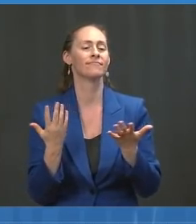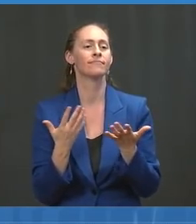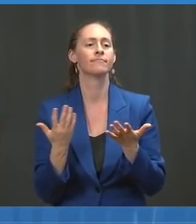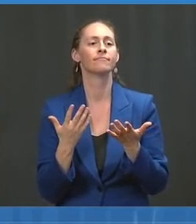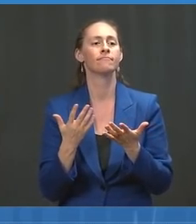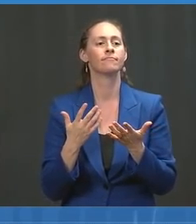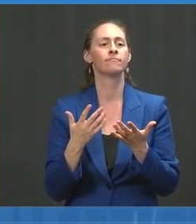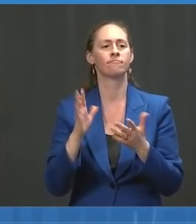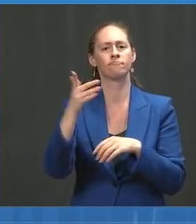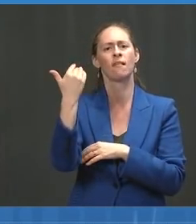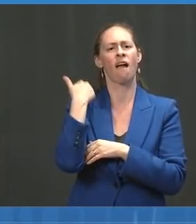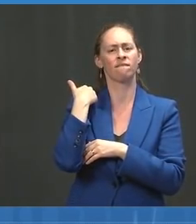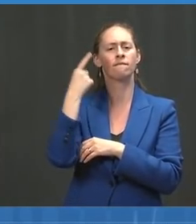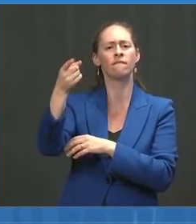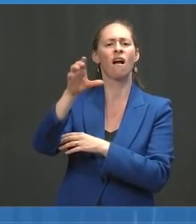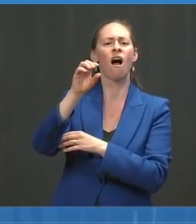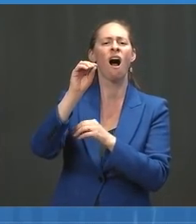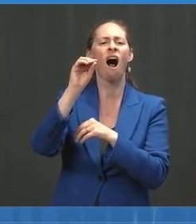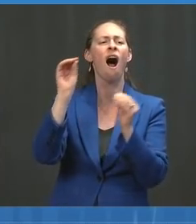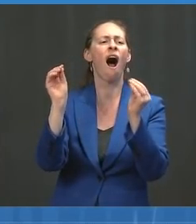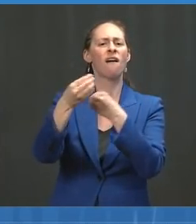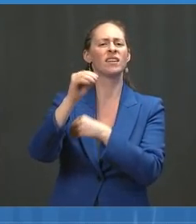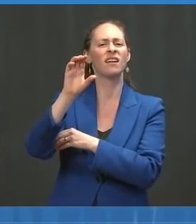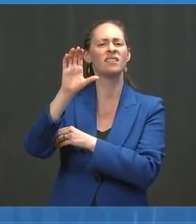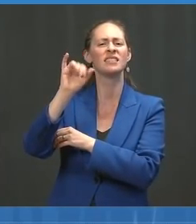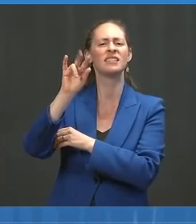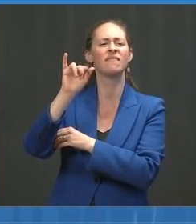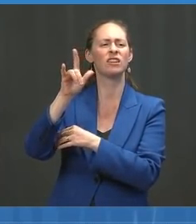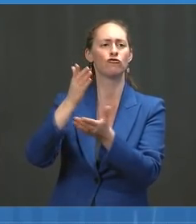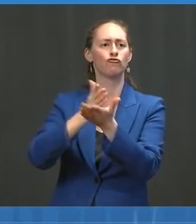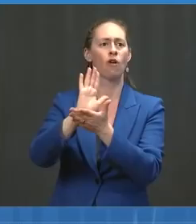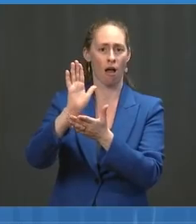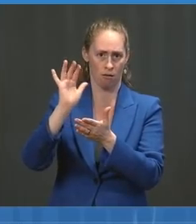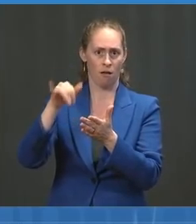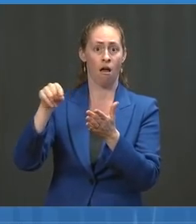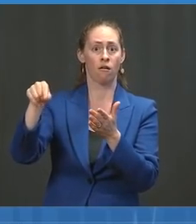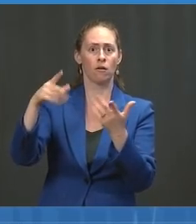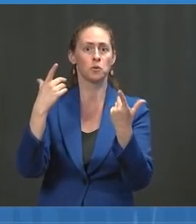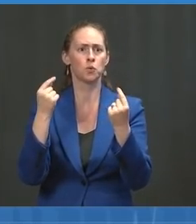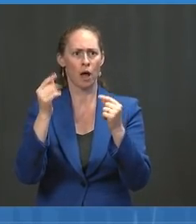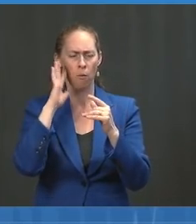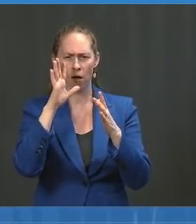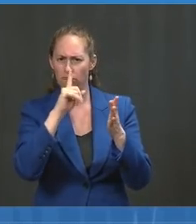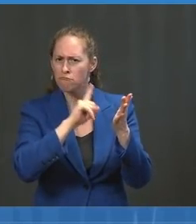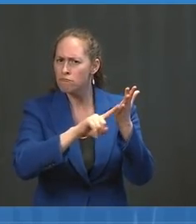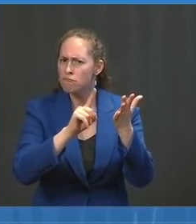So we'll continue to use every tool available to support efforts to protect students